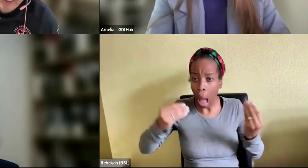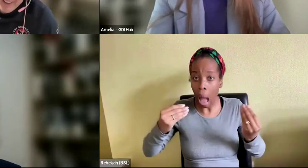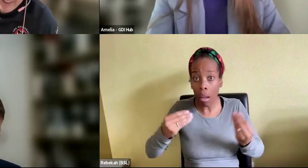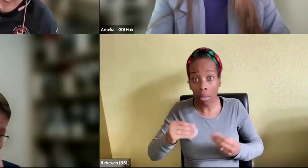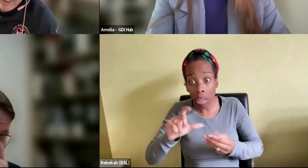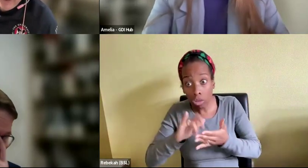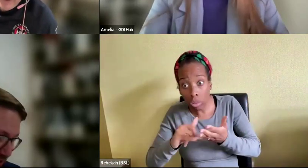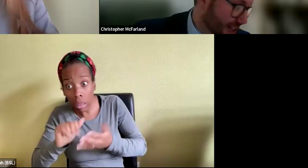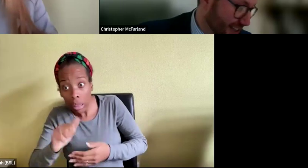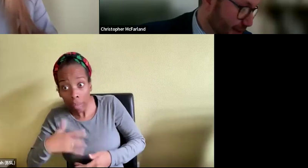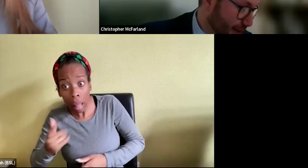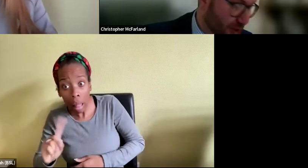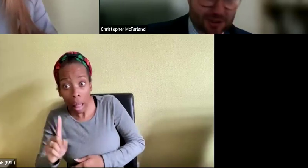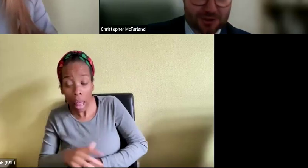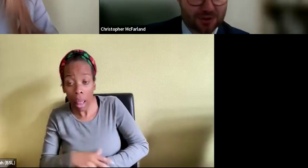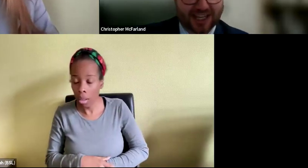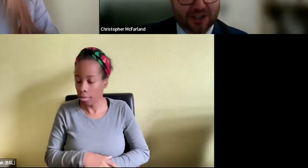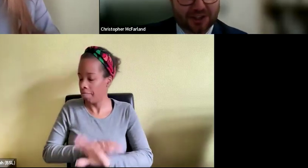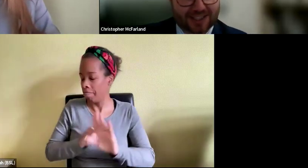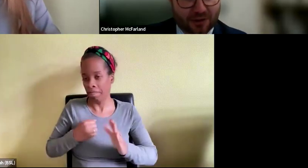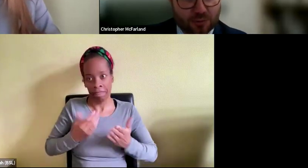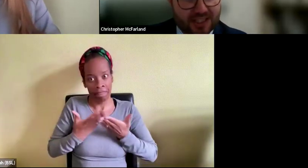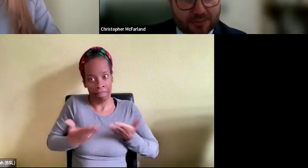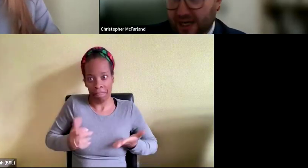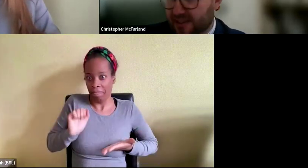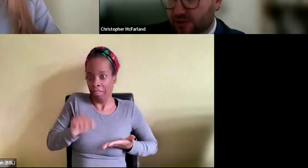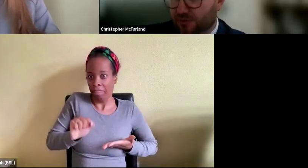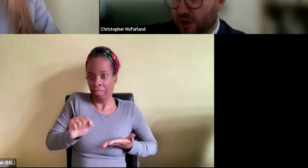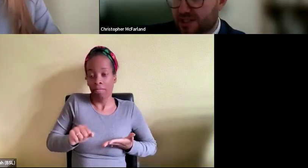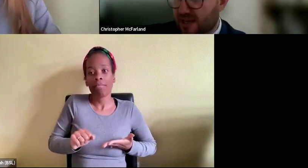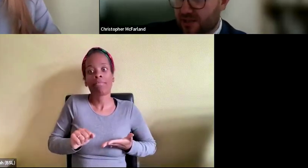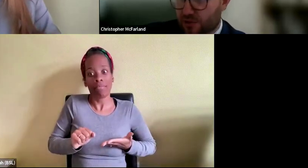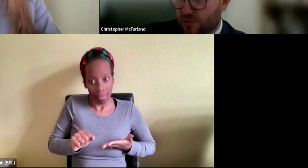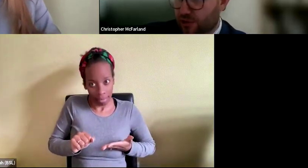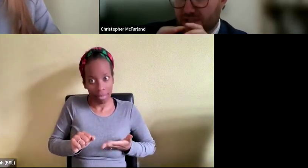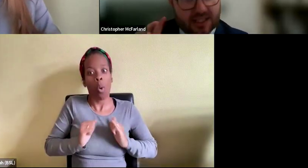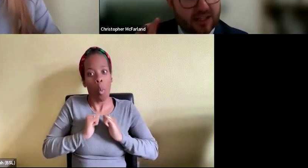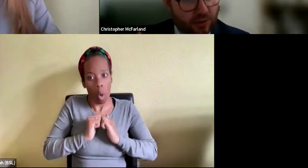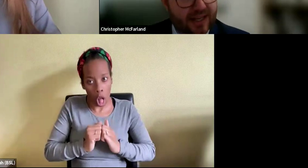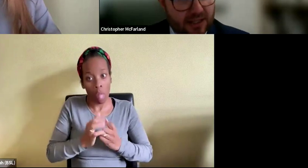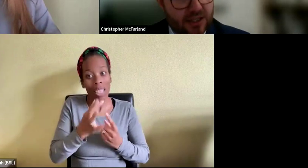Chris: No, no you, exceptionally well, Julianne. I think, really practical advice. So as Julianne said, you're correct.